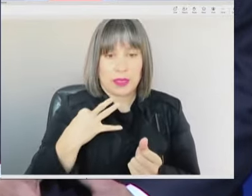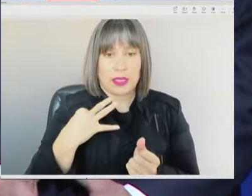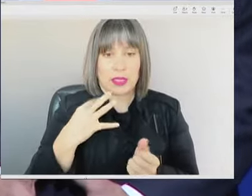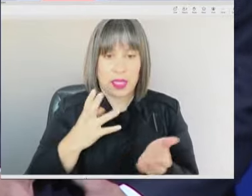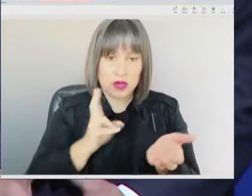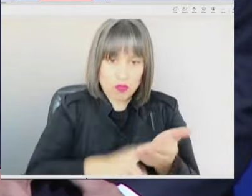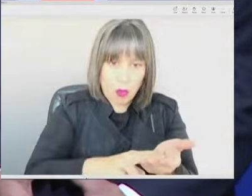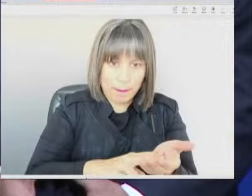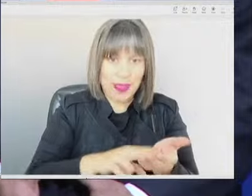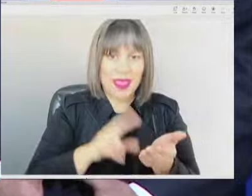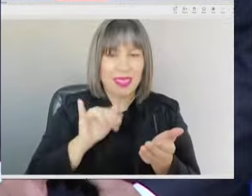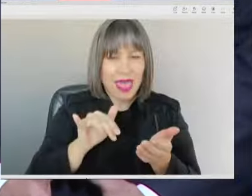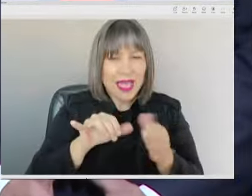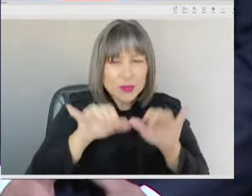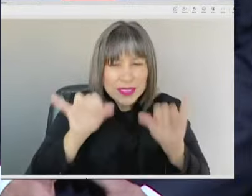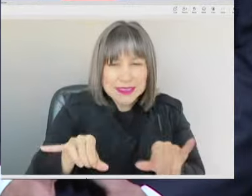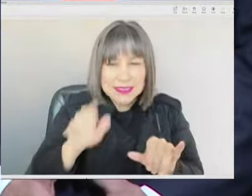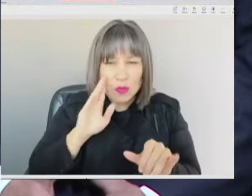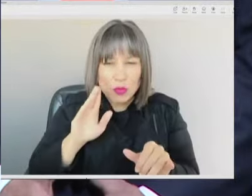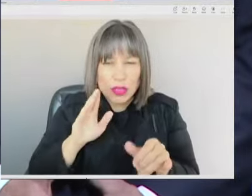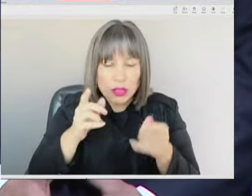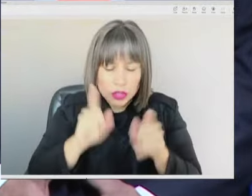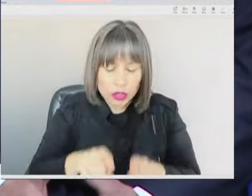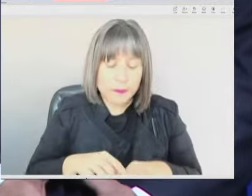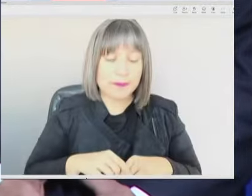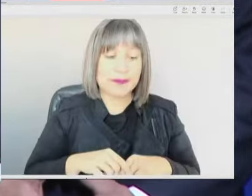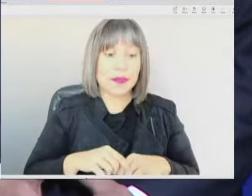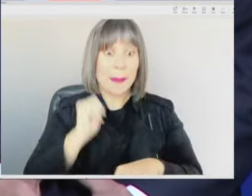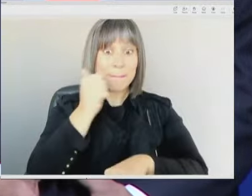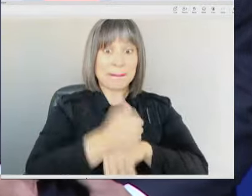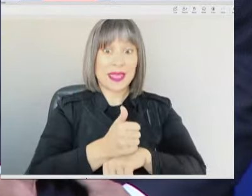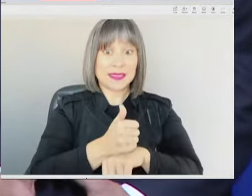are going to occur. And then based on estimates, most states think this was